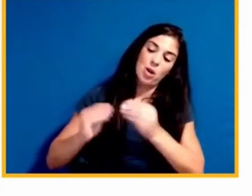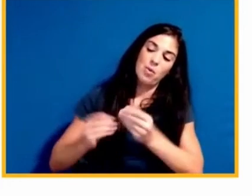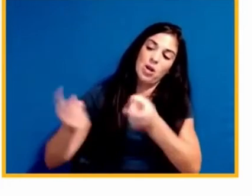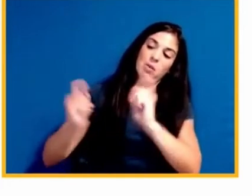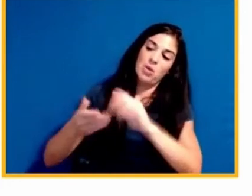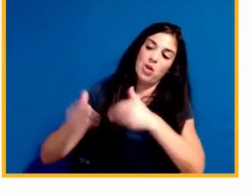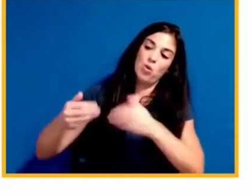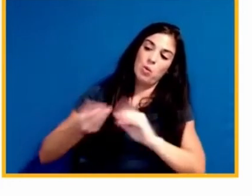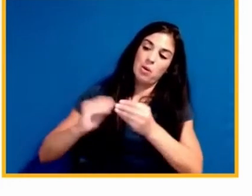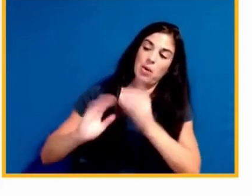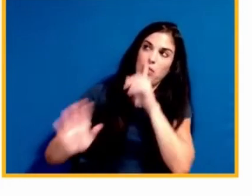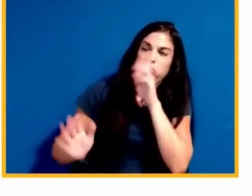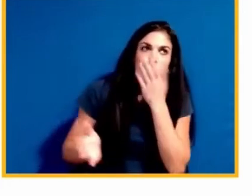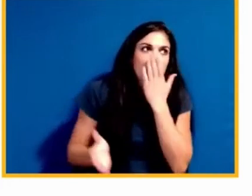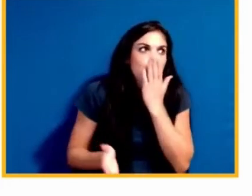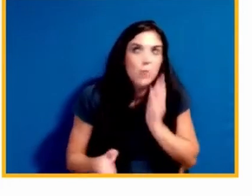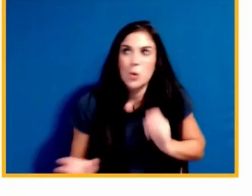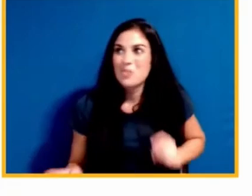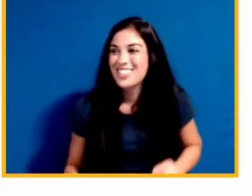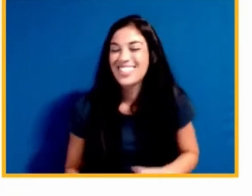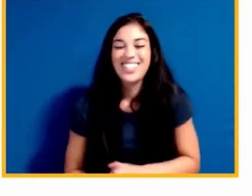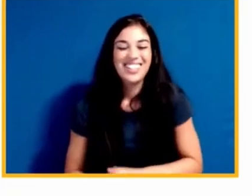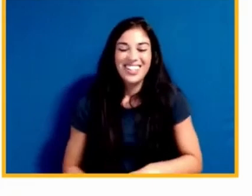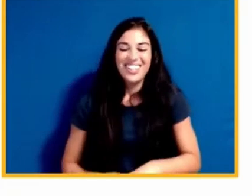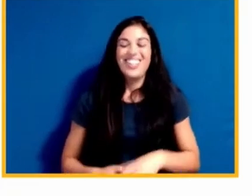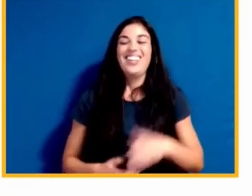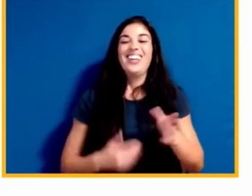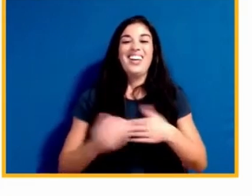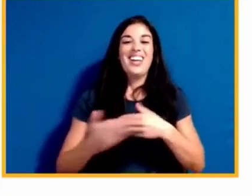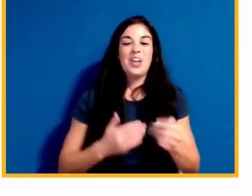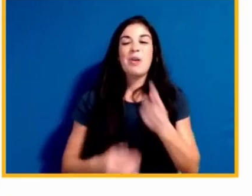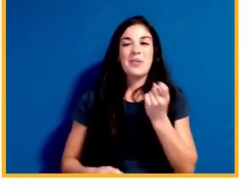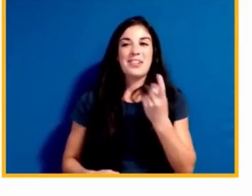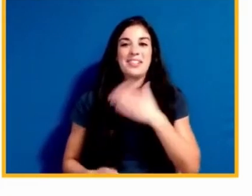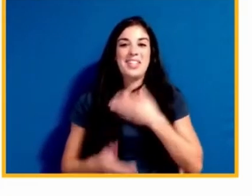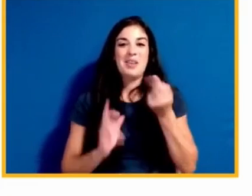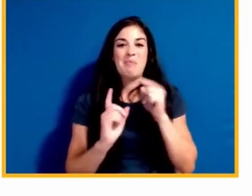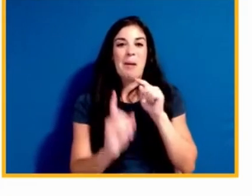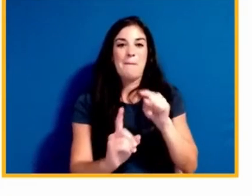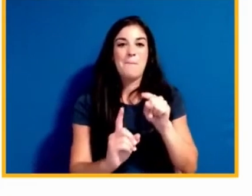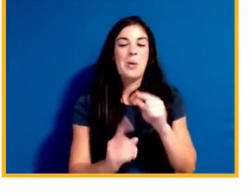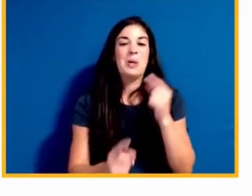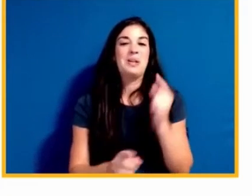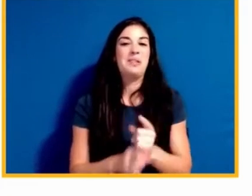sorry that was out loud? Oh, well you know, you get my point.